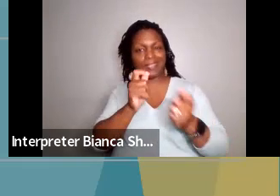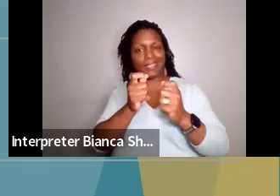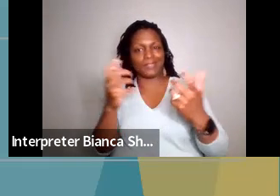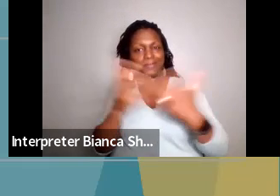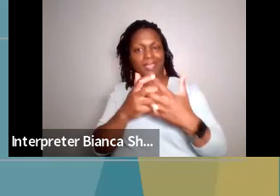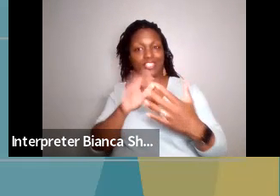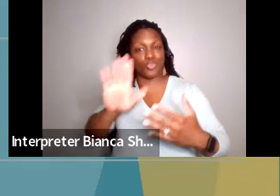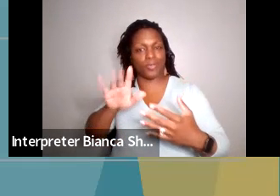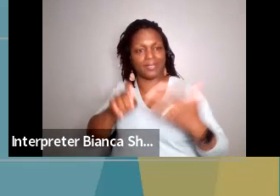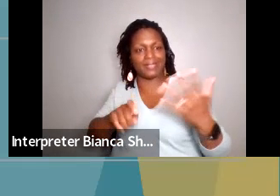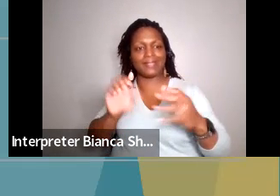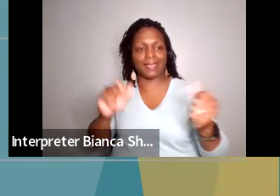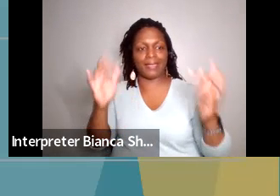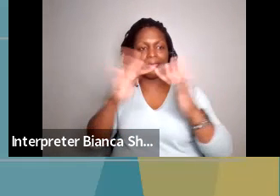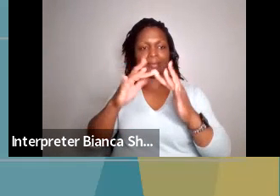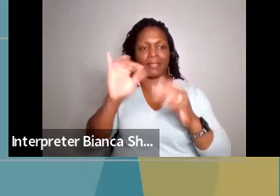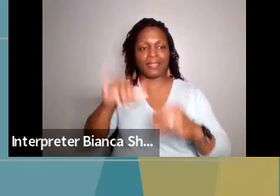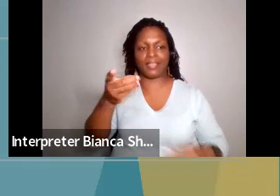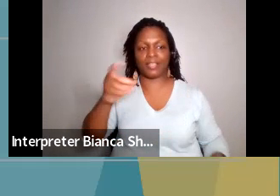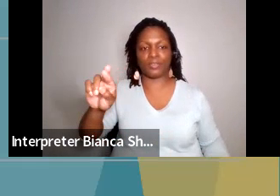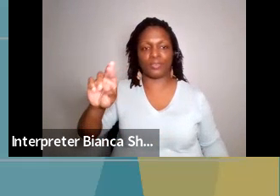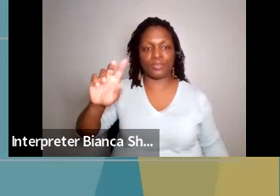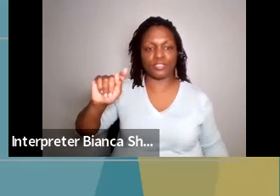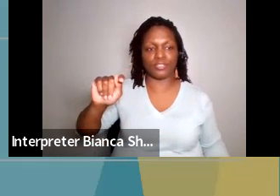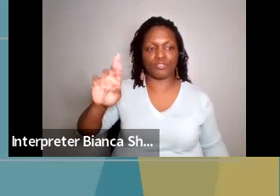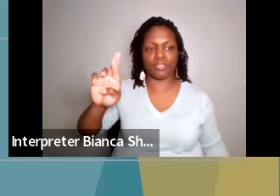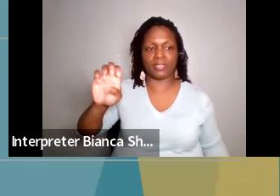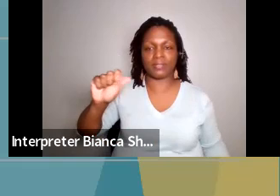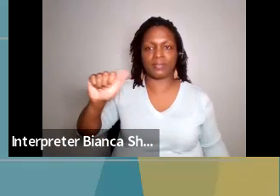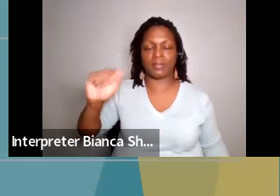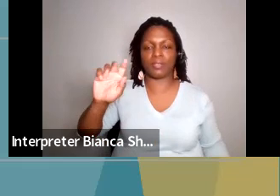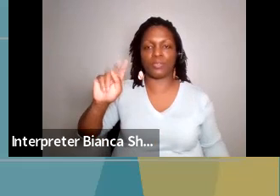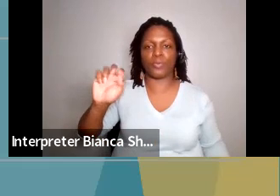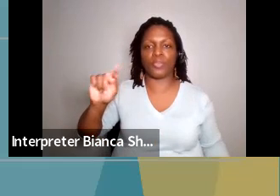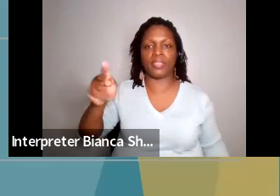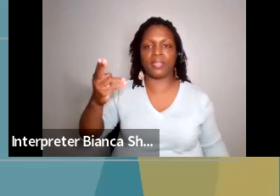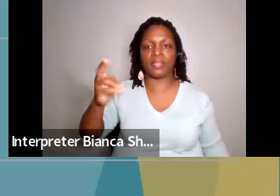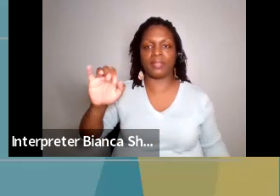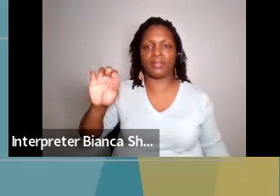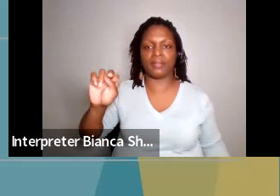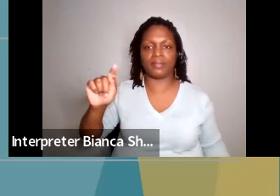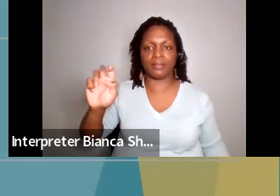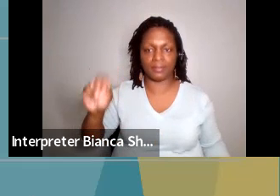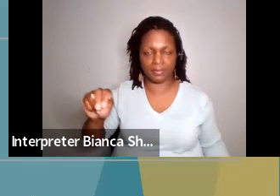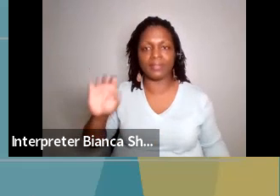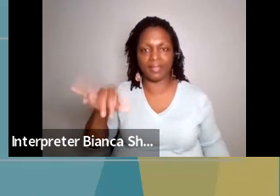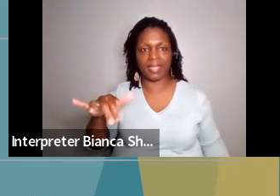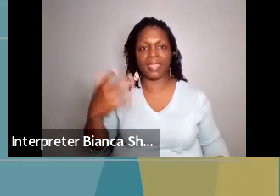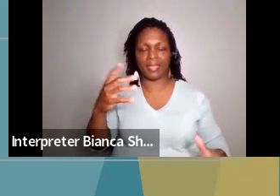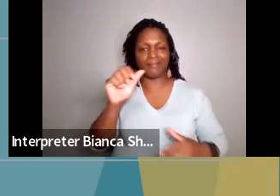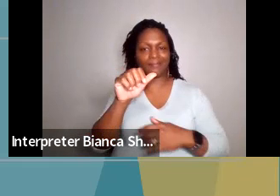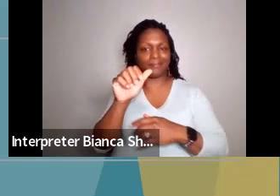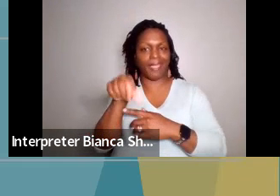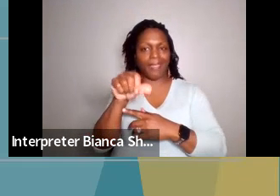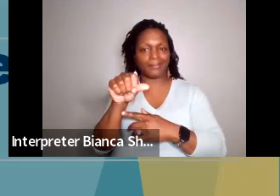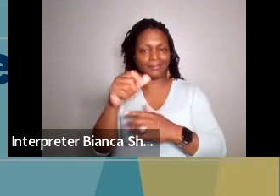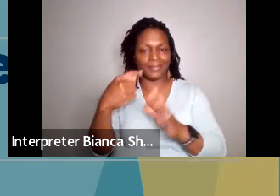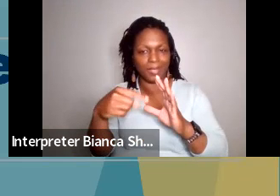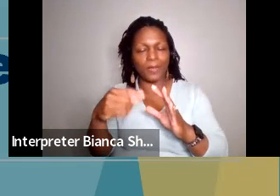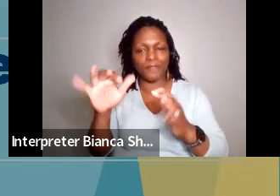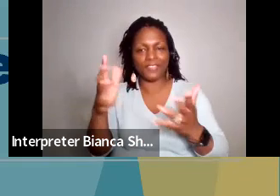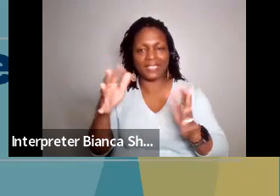Tessa Northington and her email is provided on this slide Here